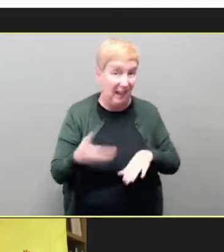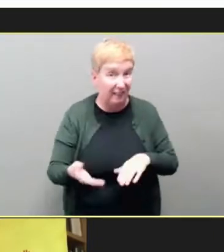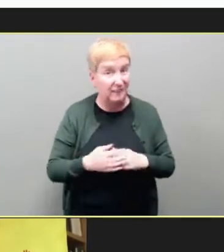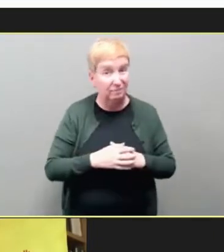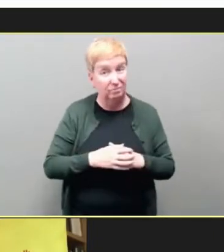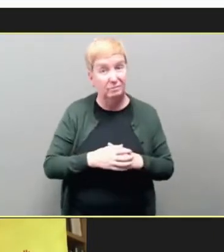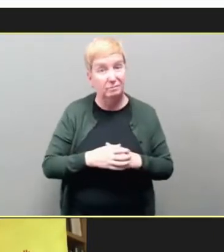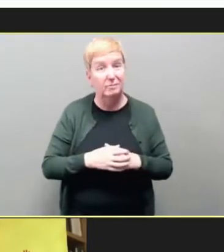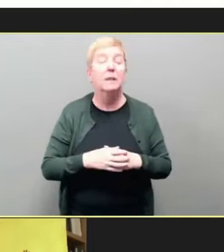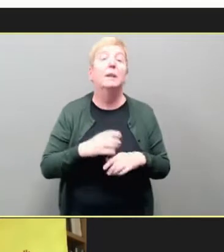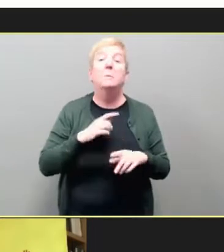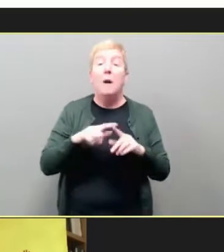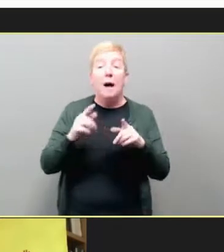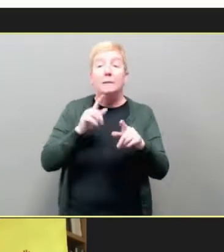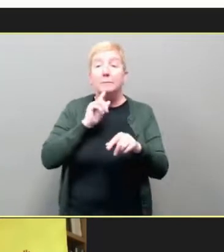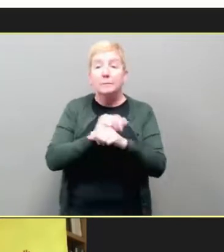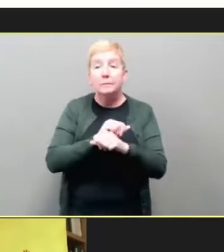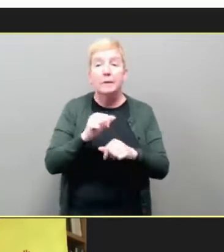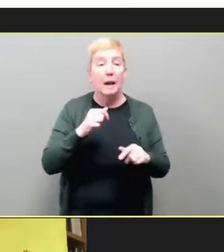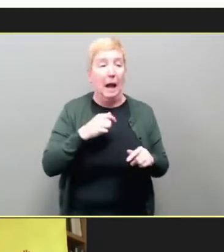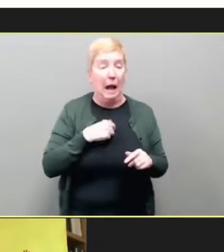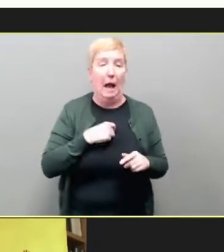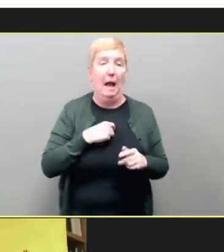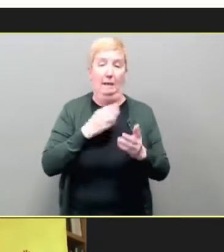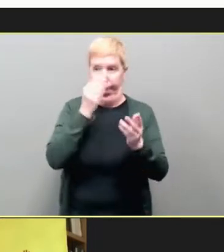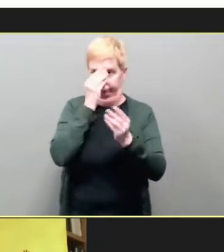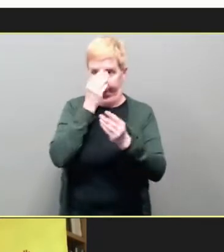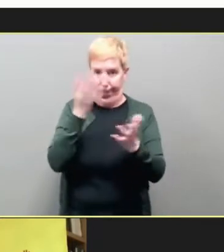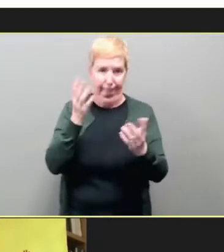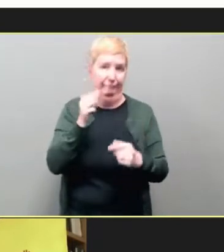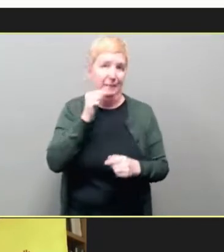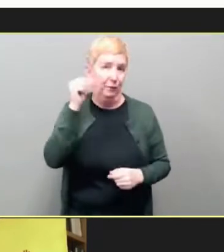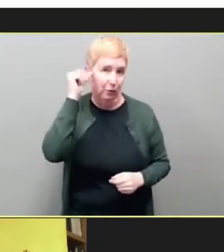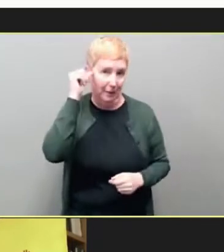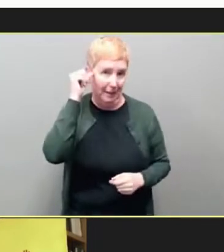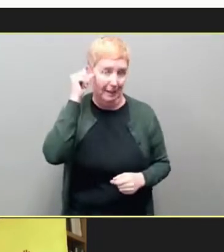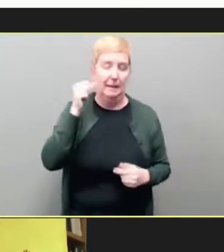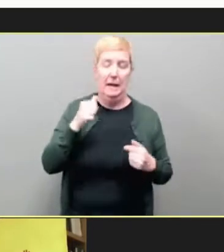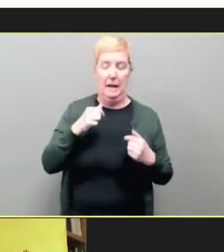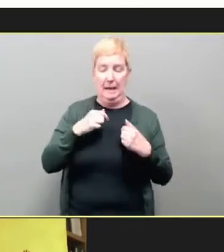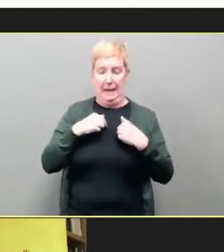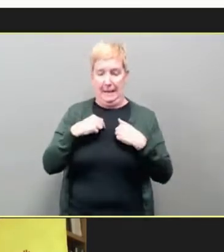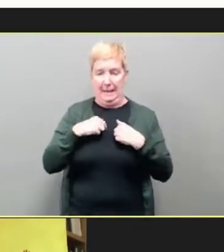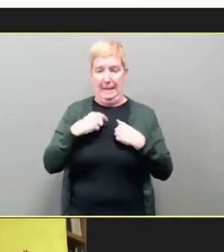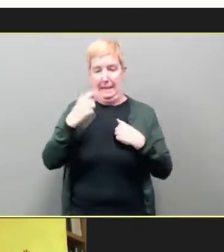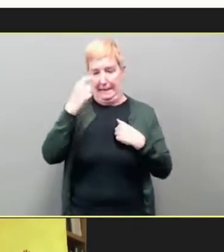presentation of providers earlier yesterday. And to me the numbers are